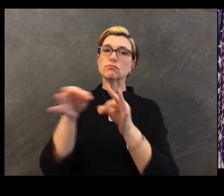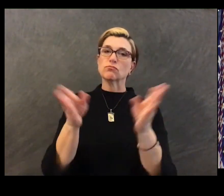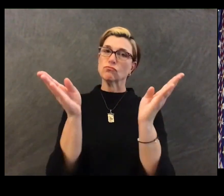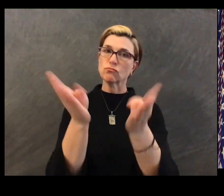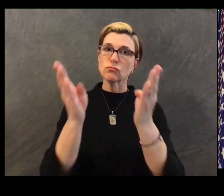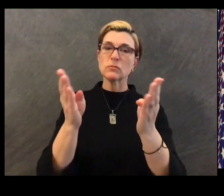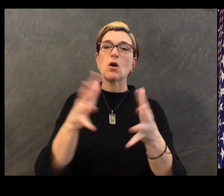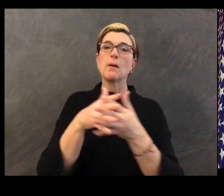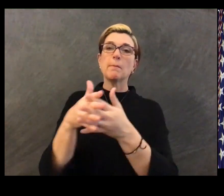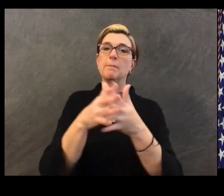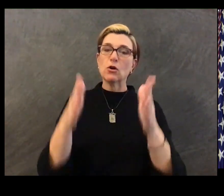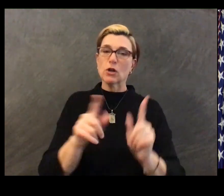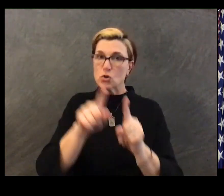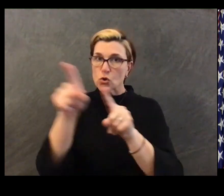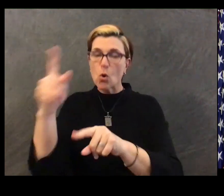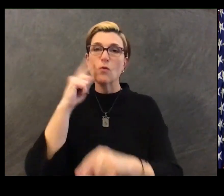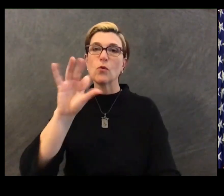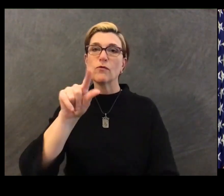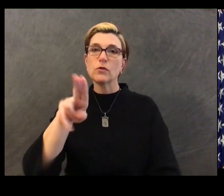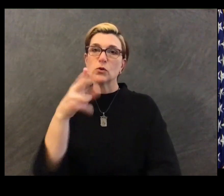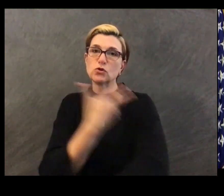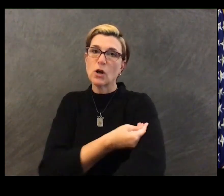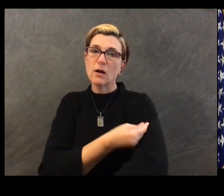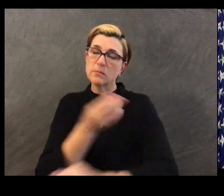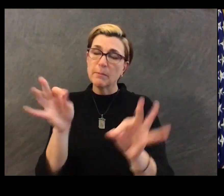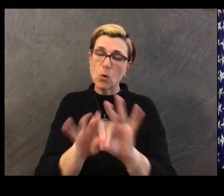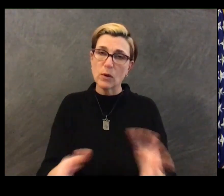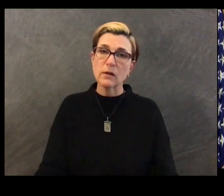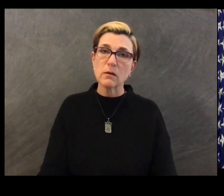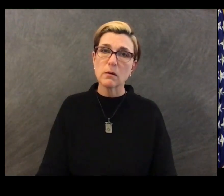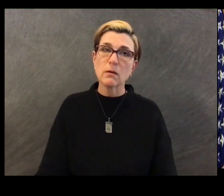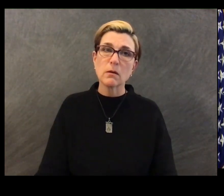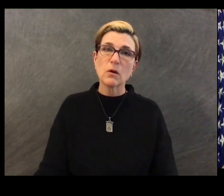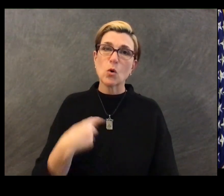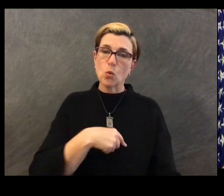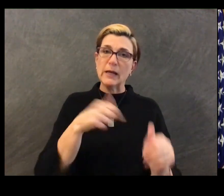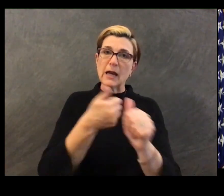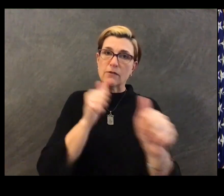big season of flu and we possibly won't but as you said this it's possible if